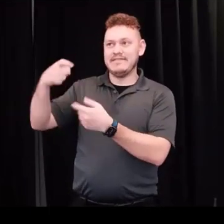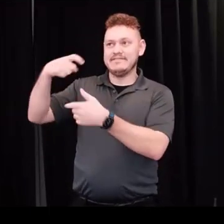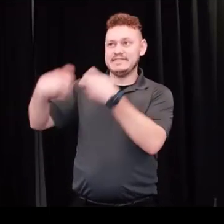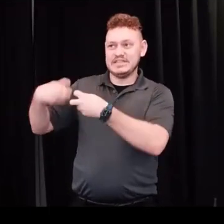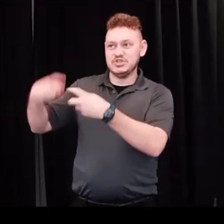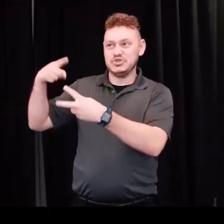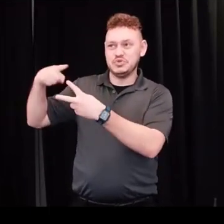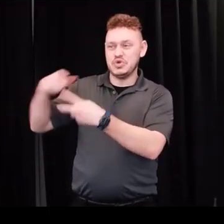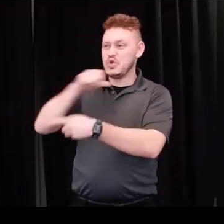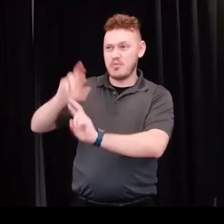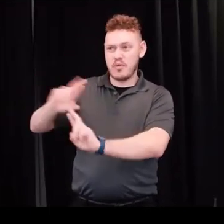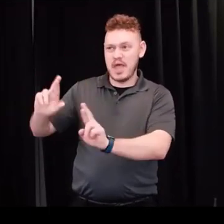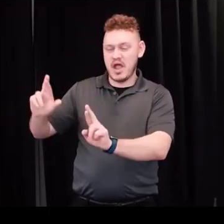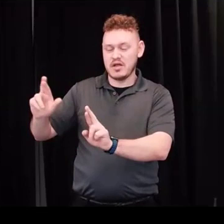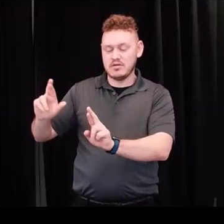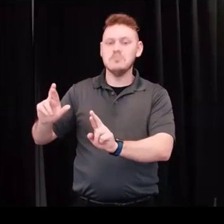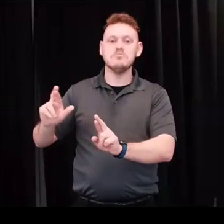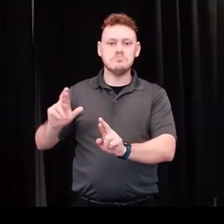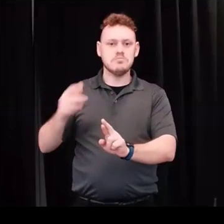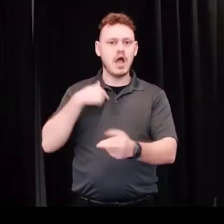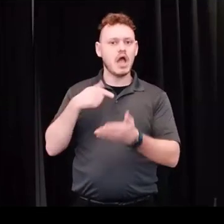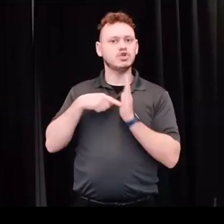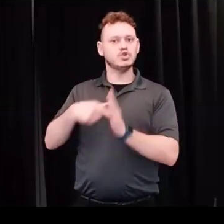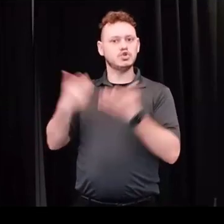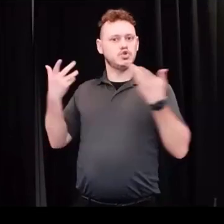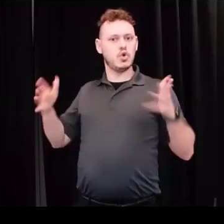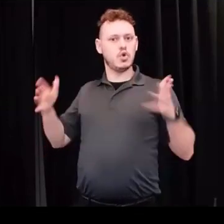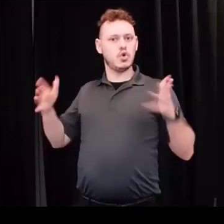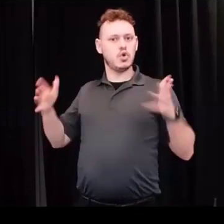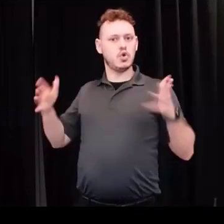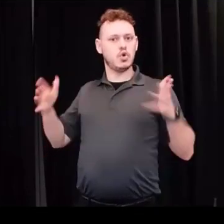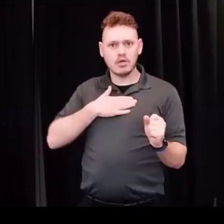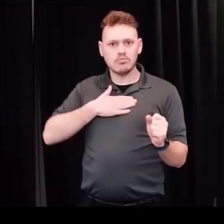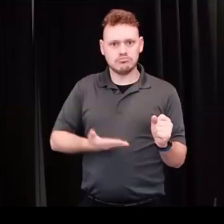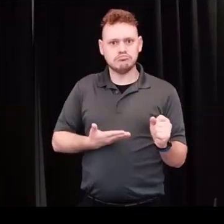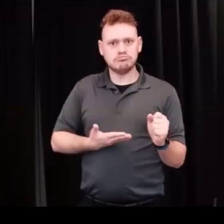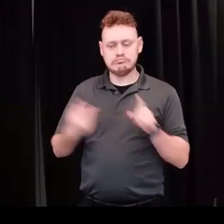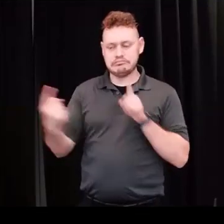you're not prepared for this, I've shown you that I'm at least trying to meet you where you are and